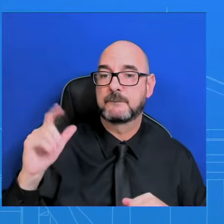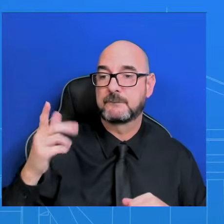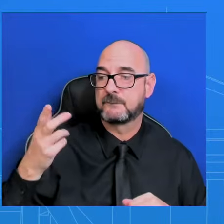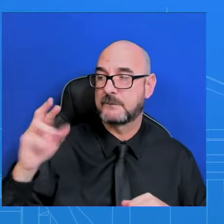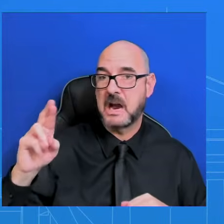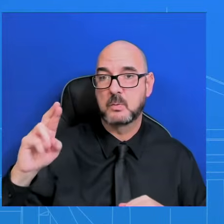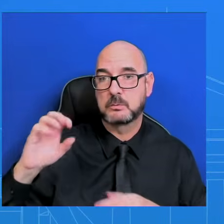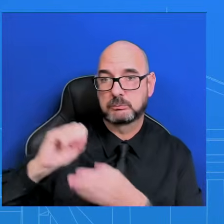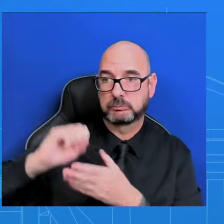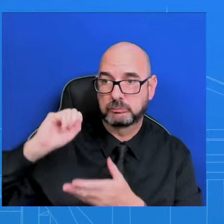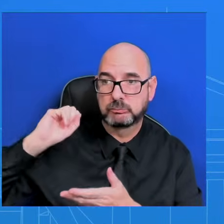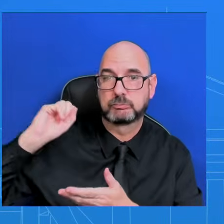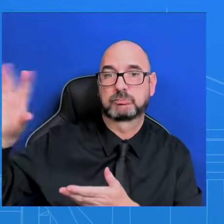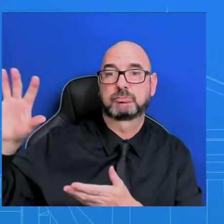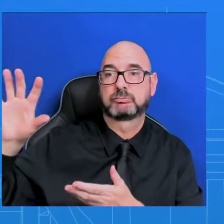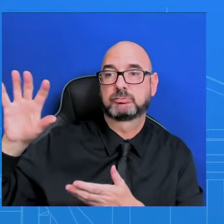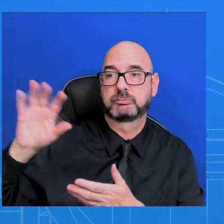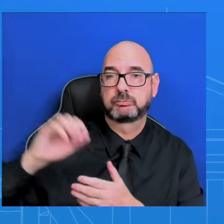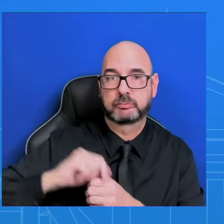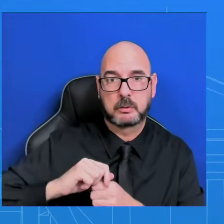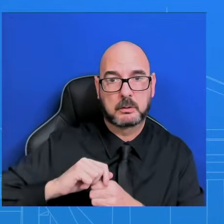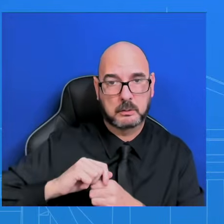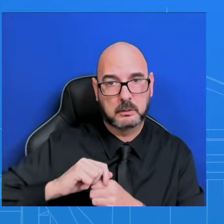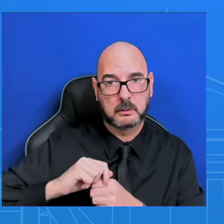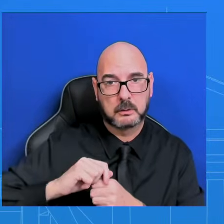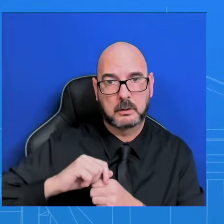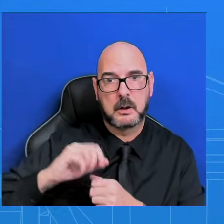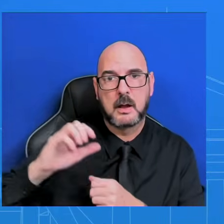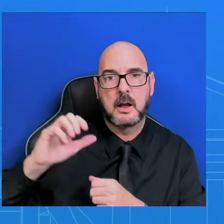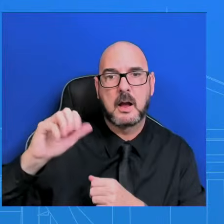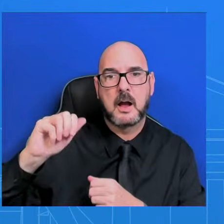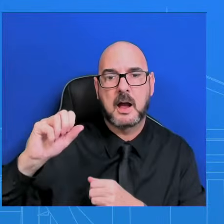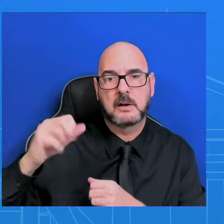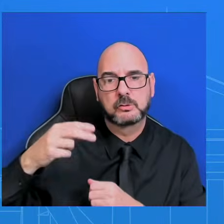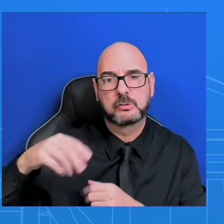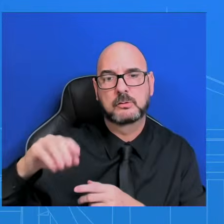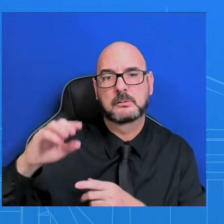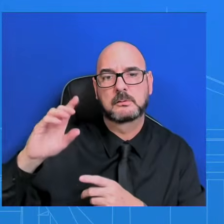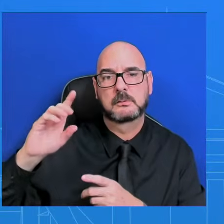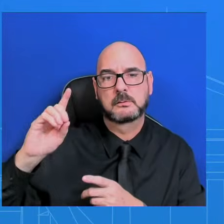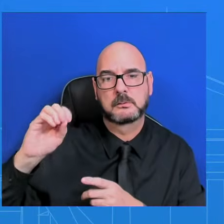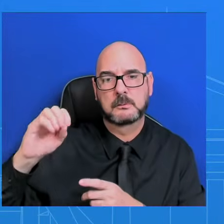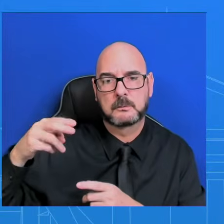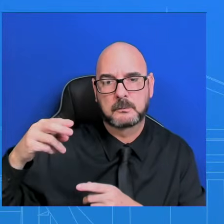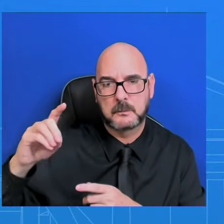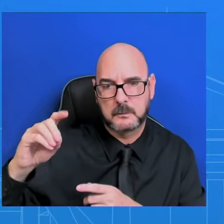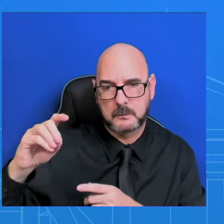while our teams are separately working on options for more direct maritime delivery of assistance into Gaza.